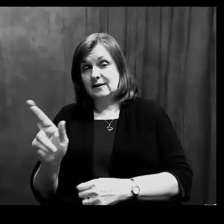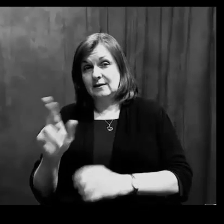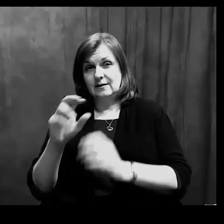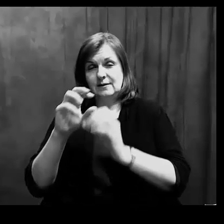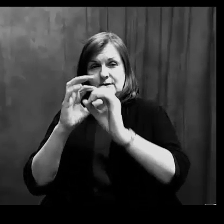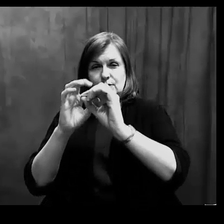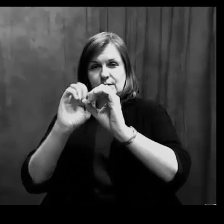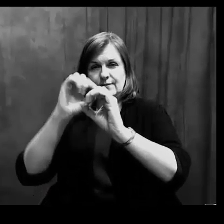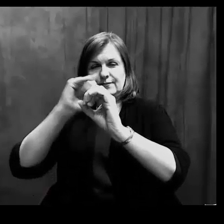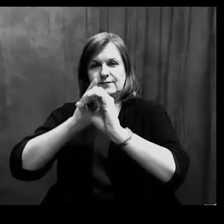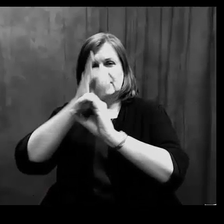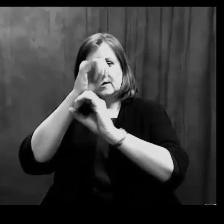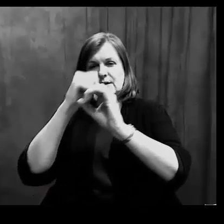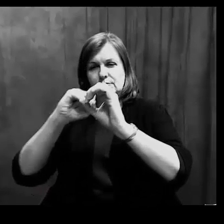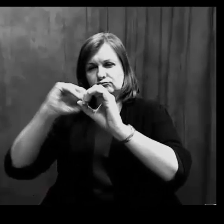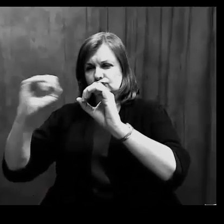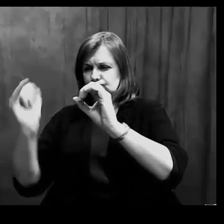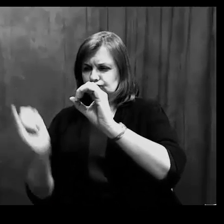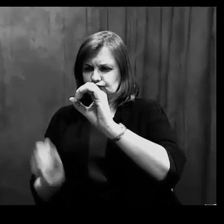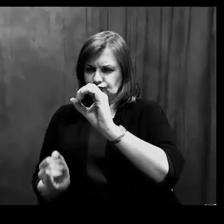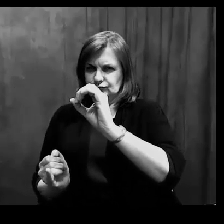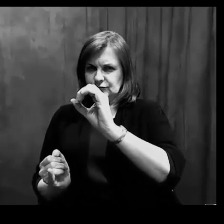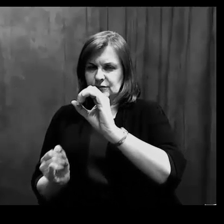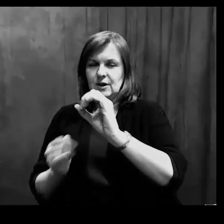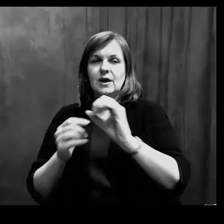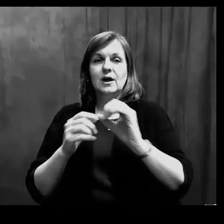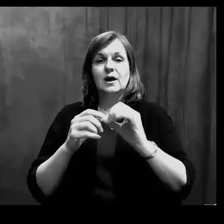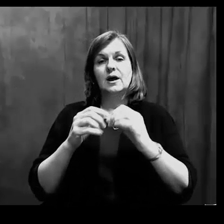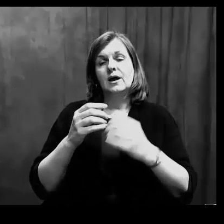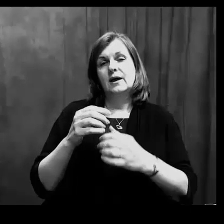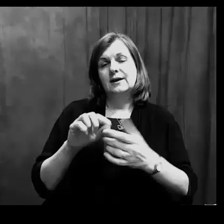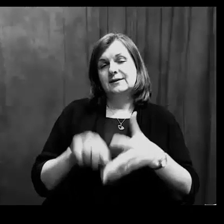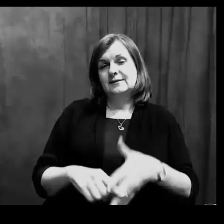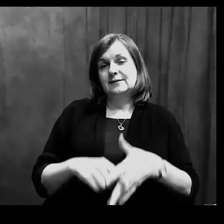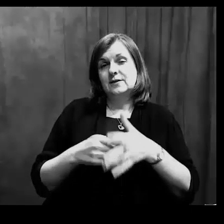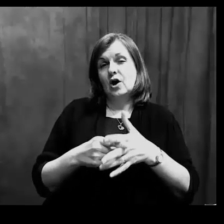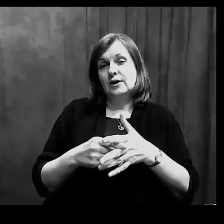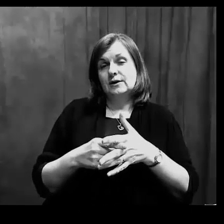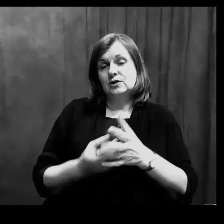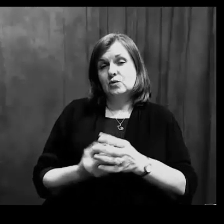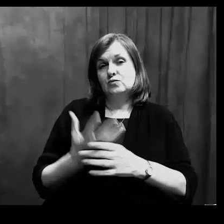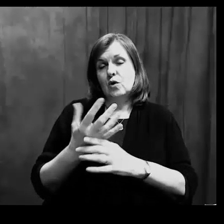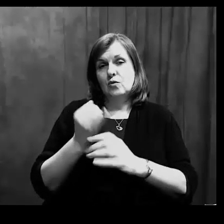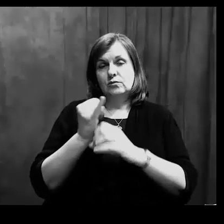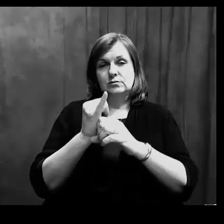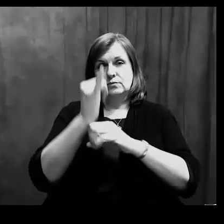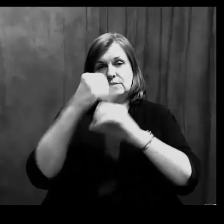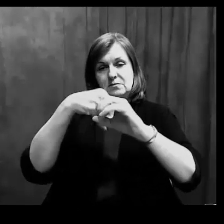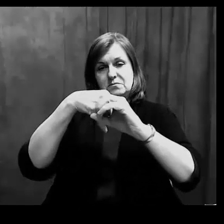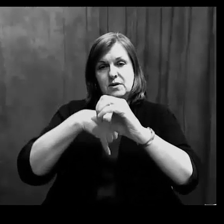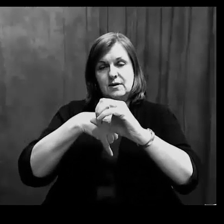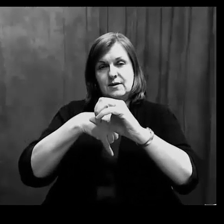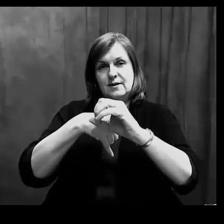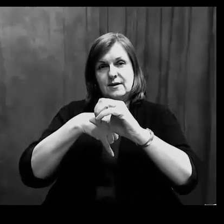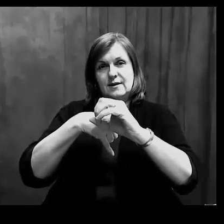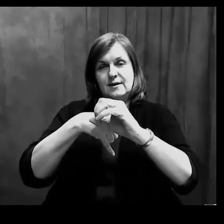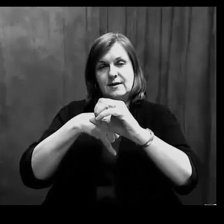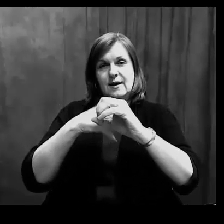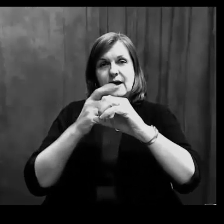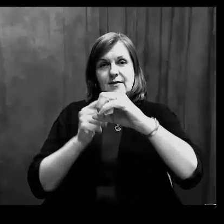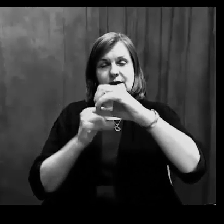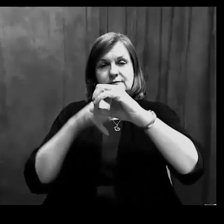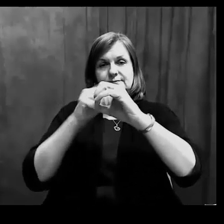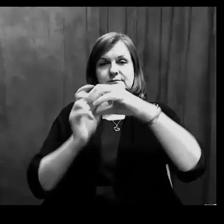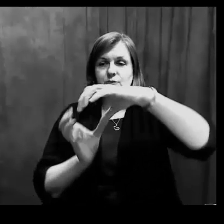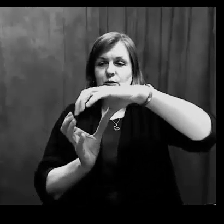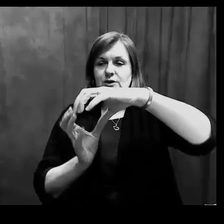right here has actually been turned partway through germination. So you see that it had started to grow down and this part of the root